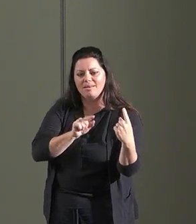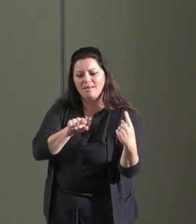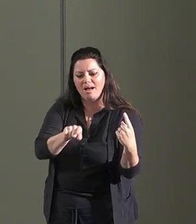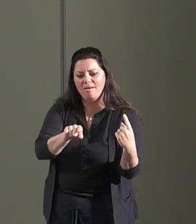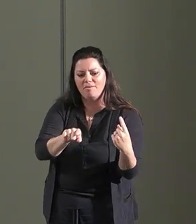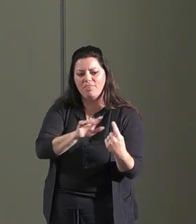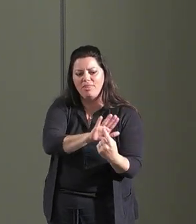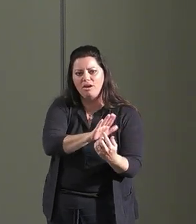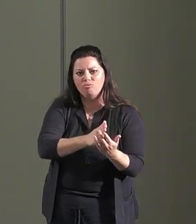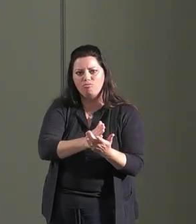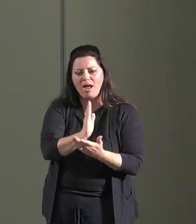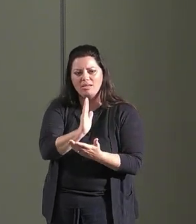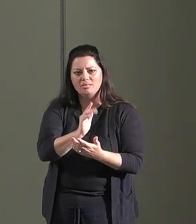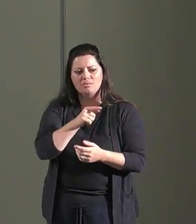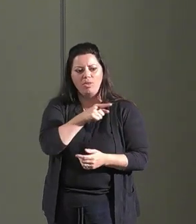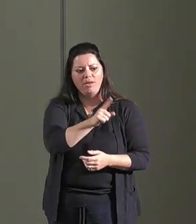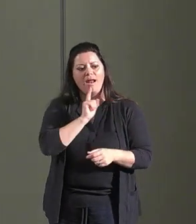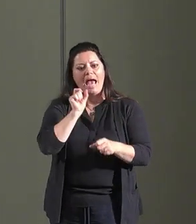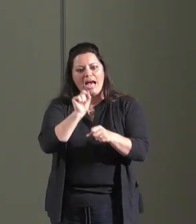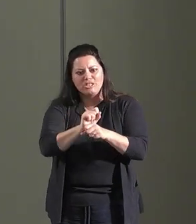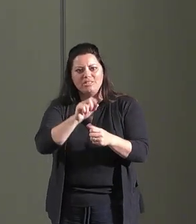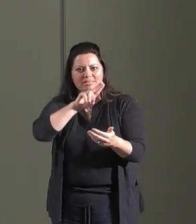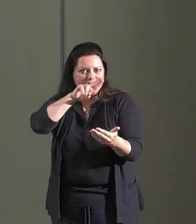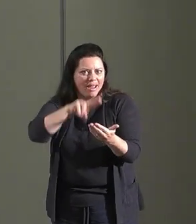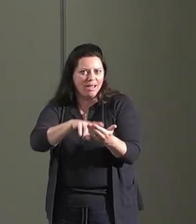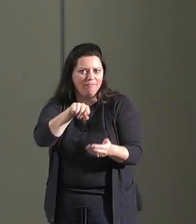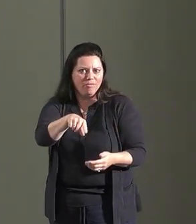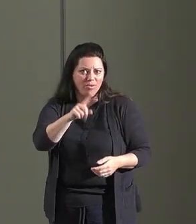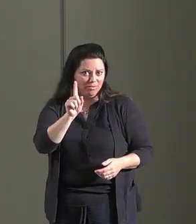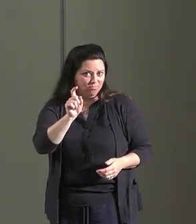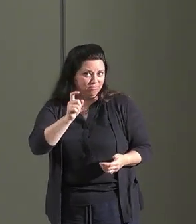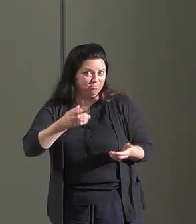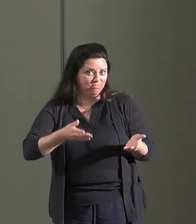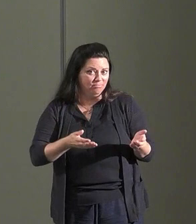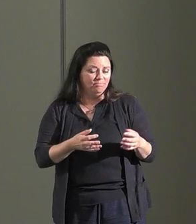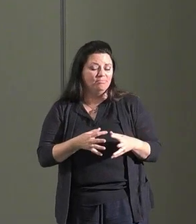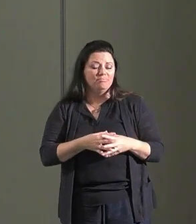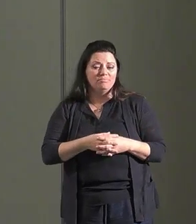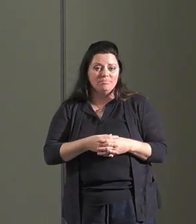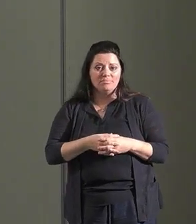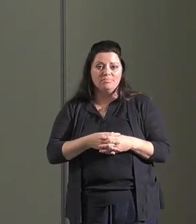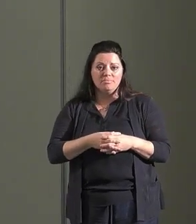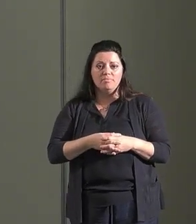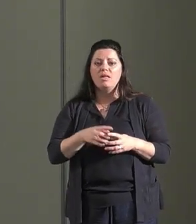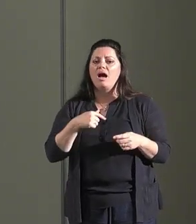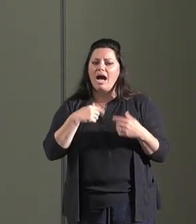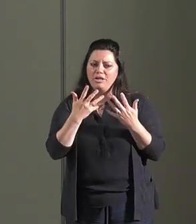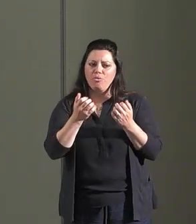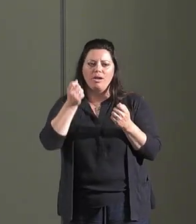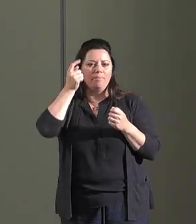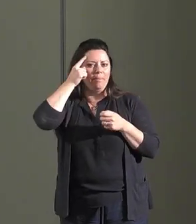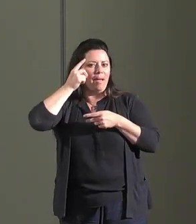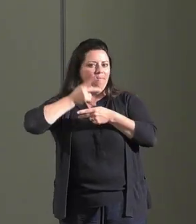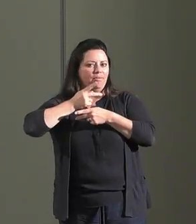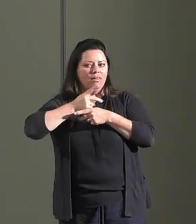rights? And what they are signing up for. I do want to be mindful of time. We did